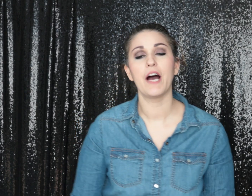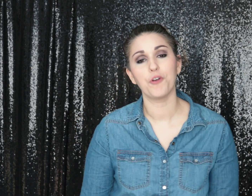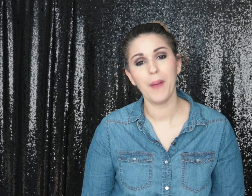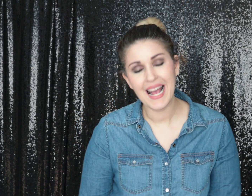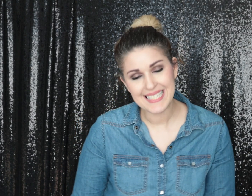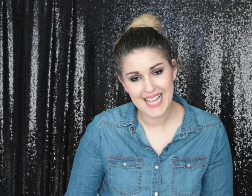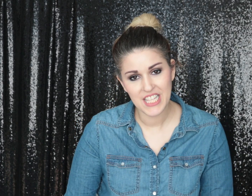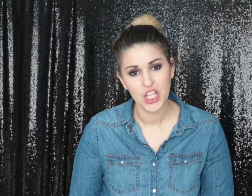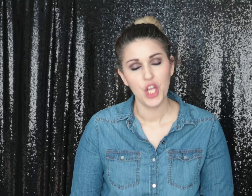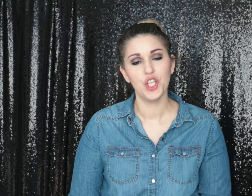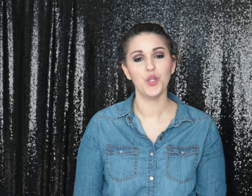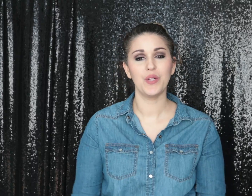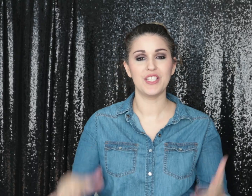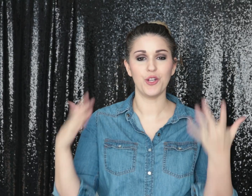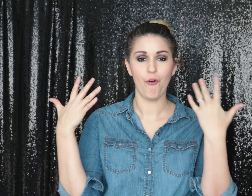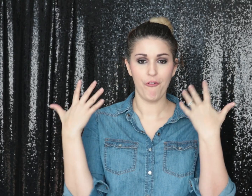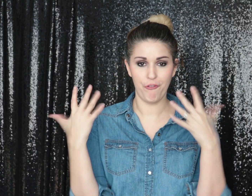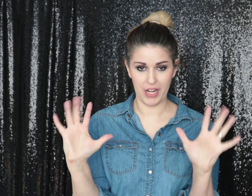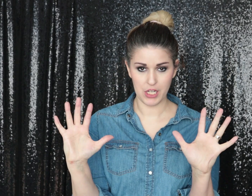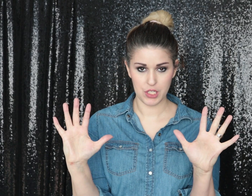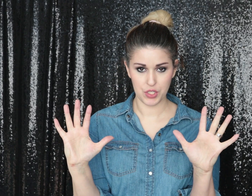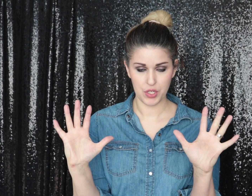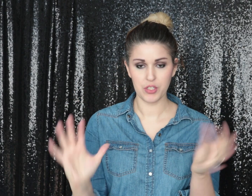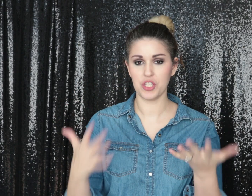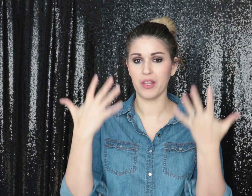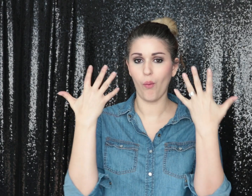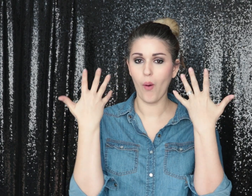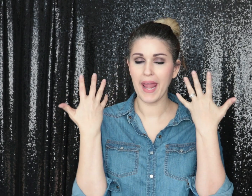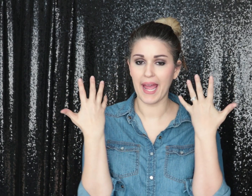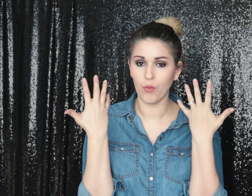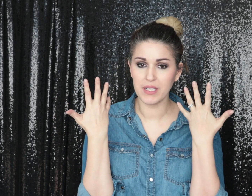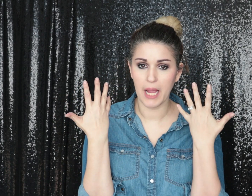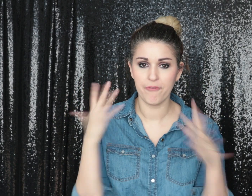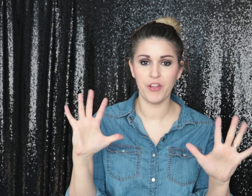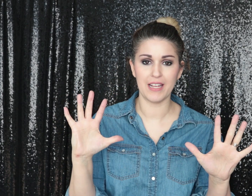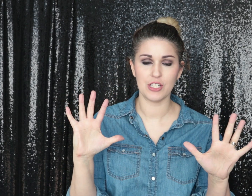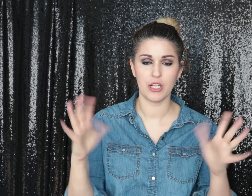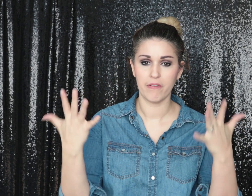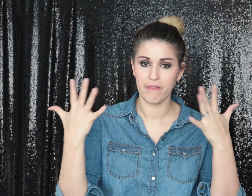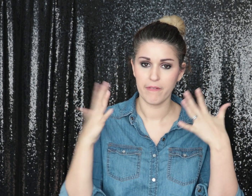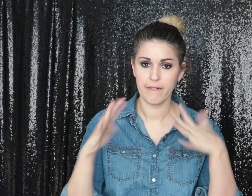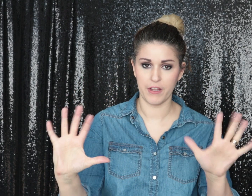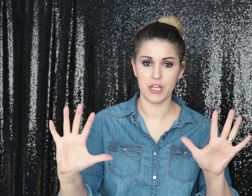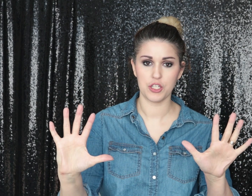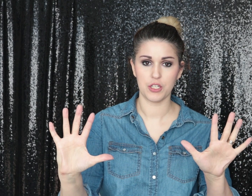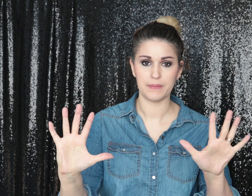Now for past tense, you would do finish just the one hand, one time finish, finish,